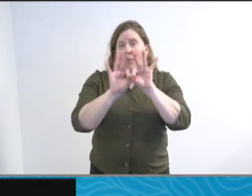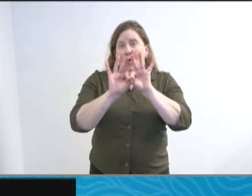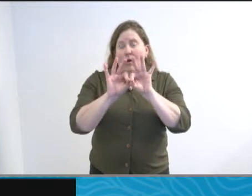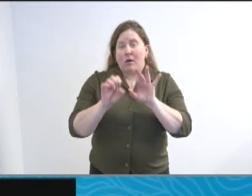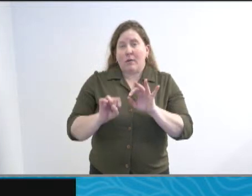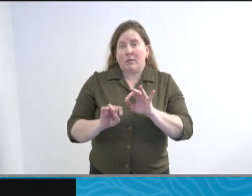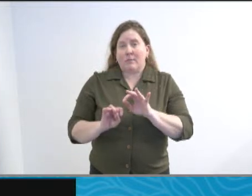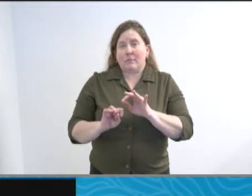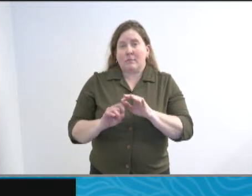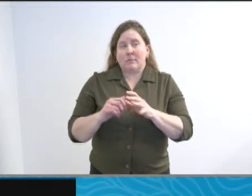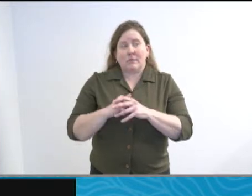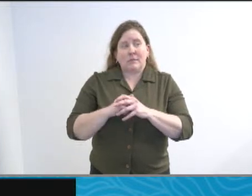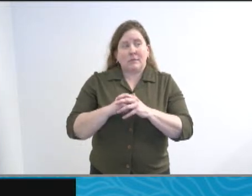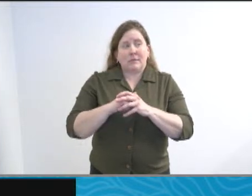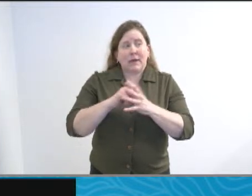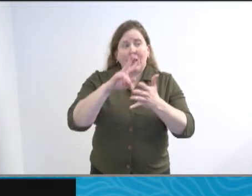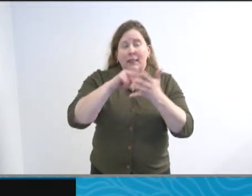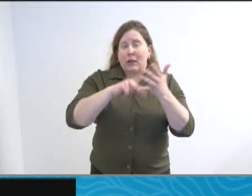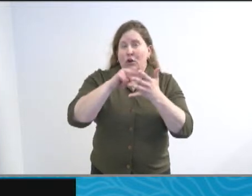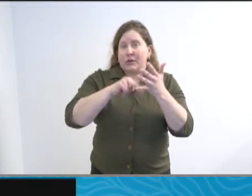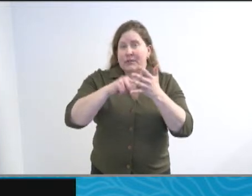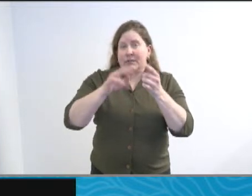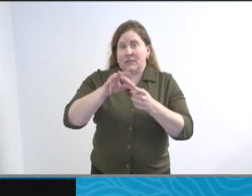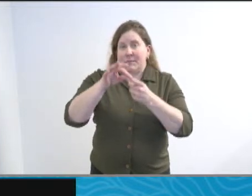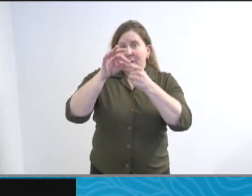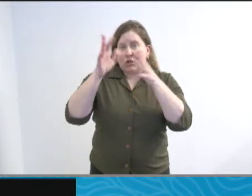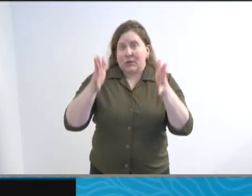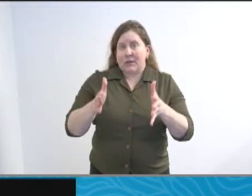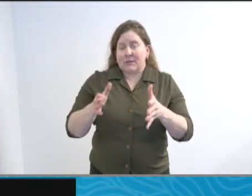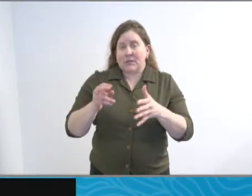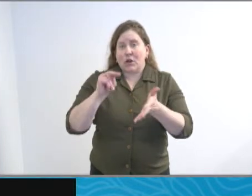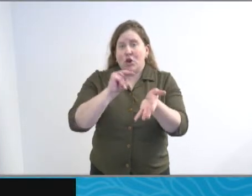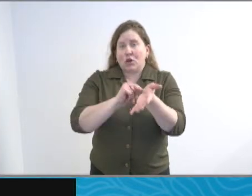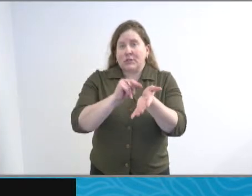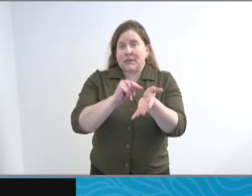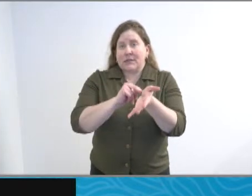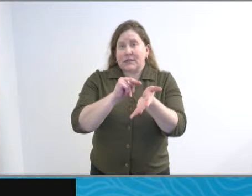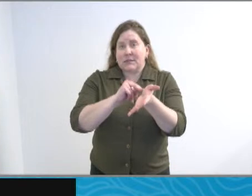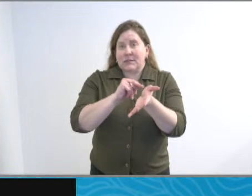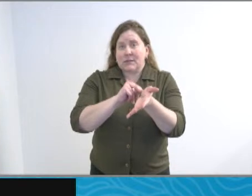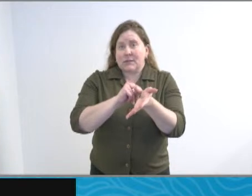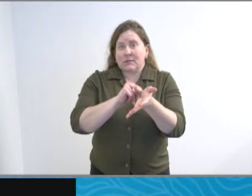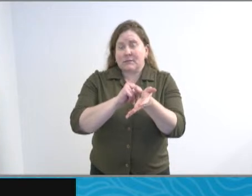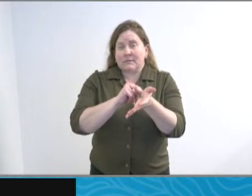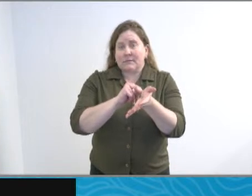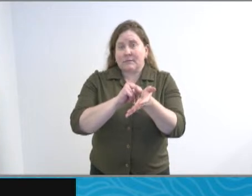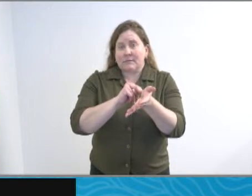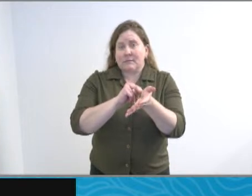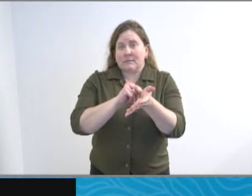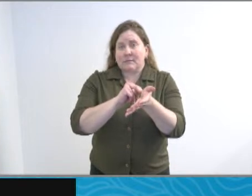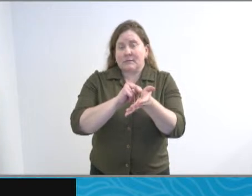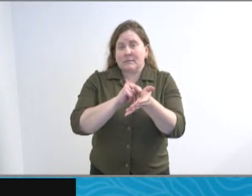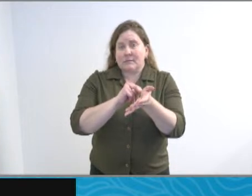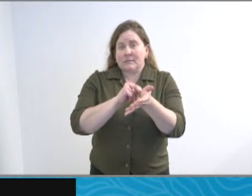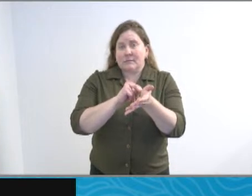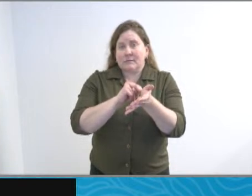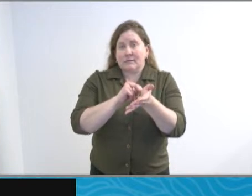that were literacy specialists and nurses. Again, if you could imagine it would be to, in that is particularly last year,